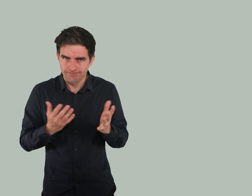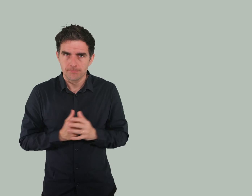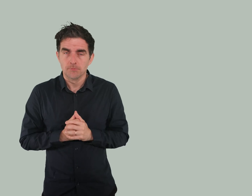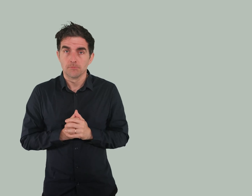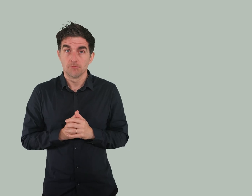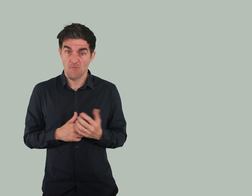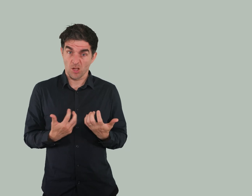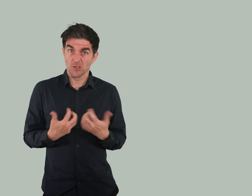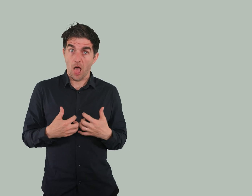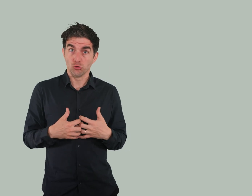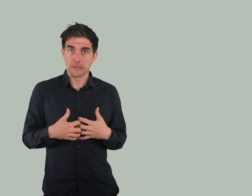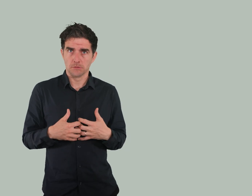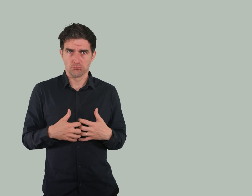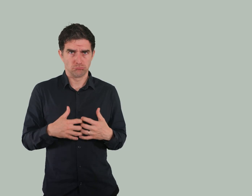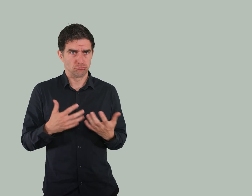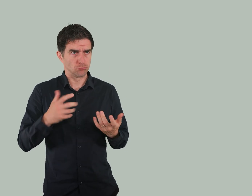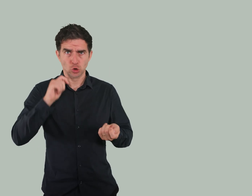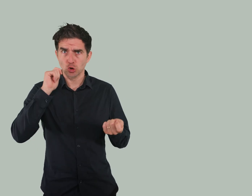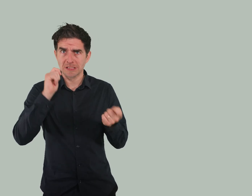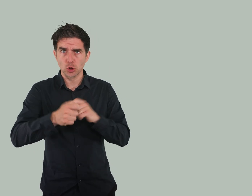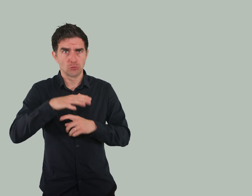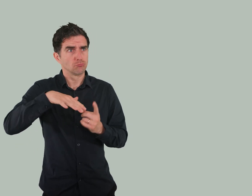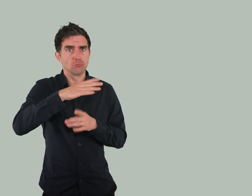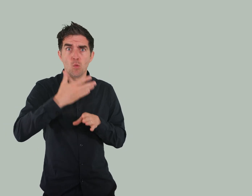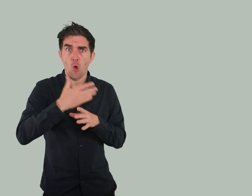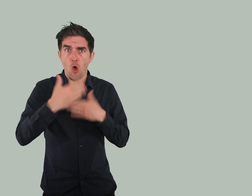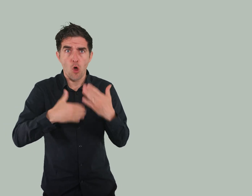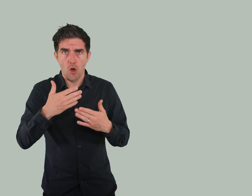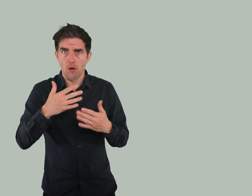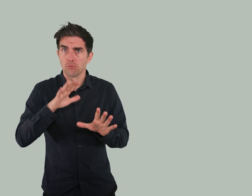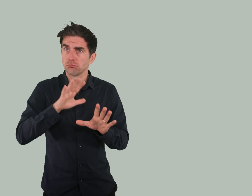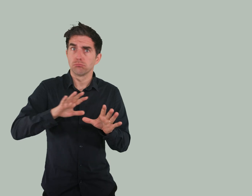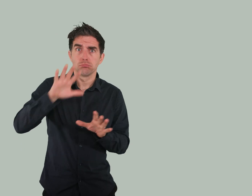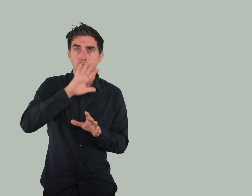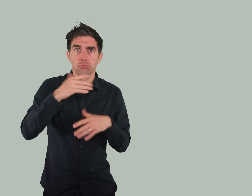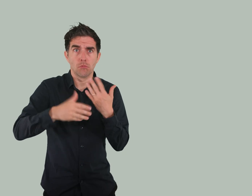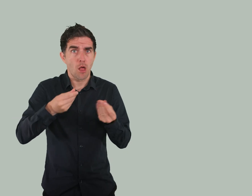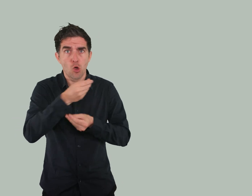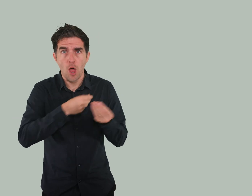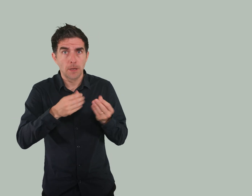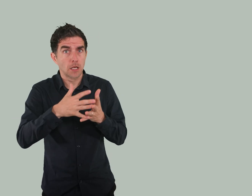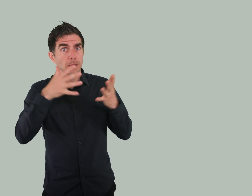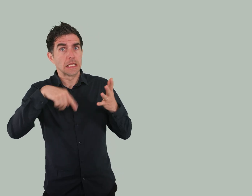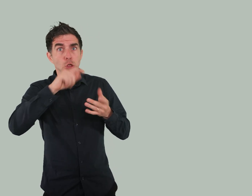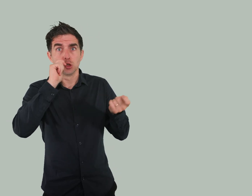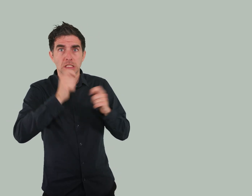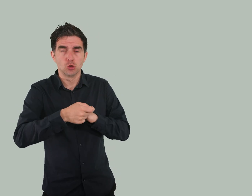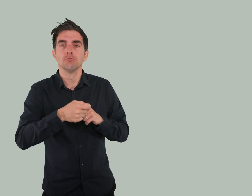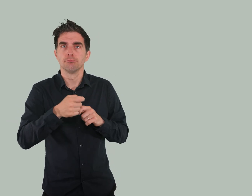A technology that changes the content of work across large parts of the economy